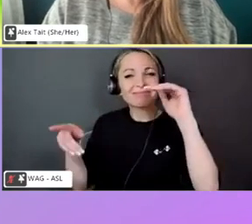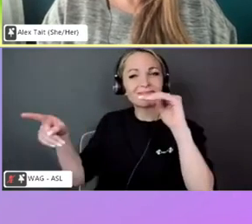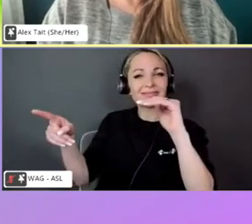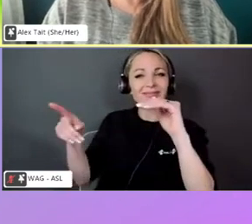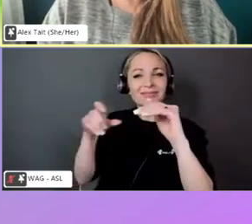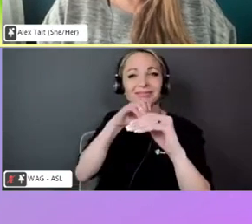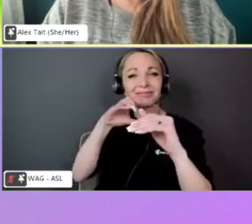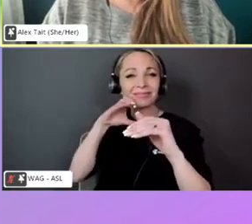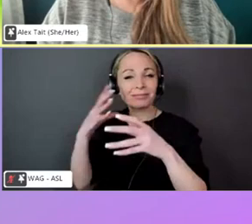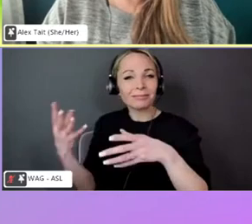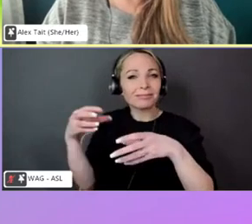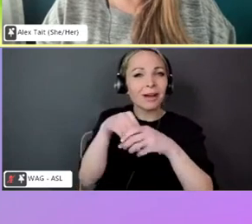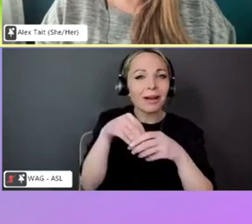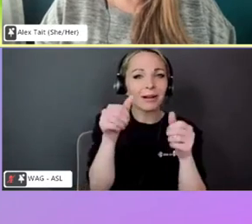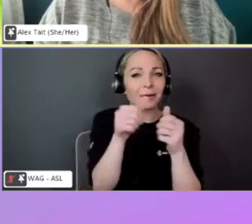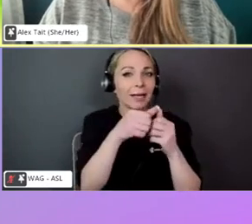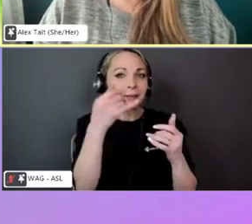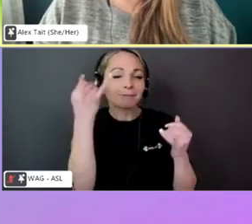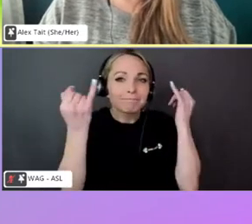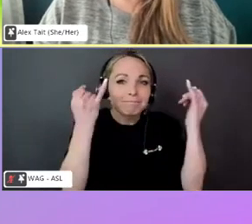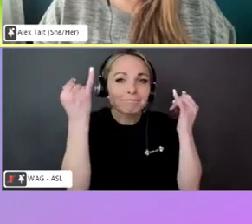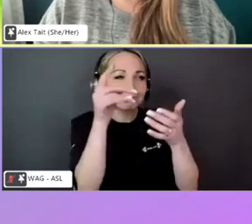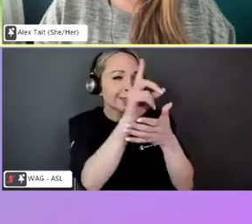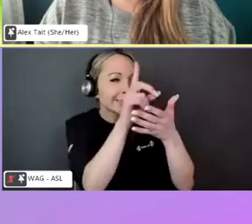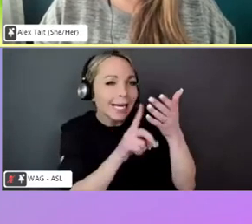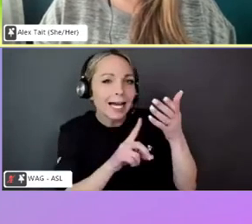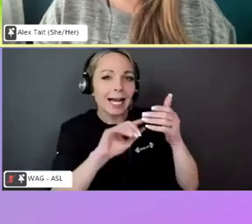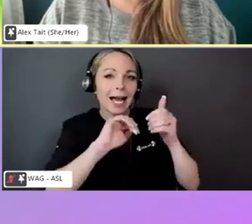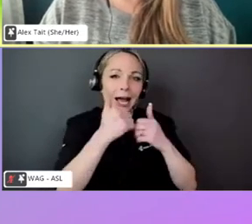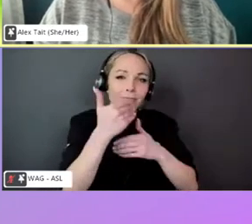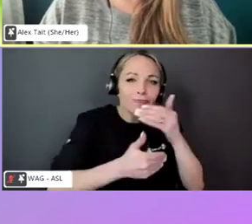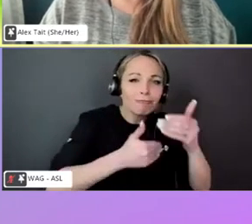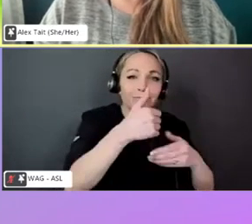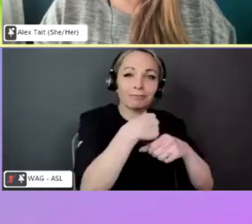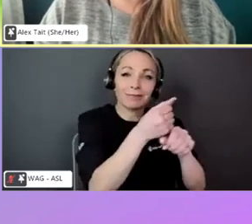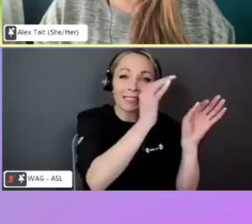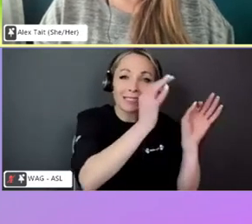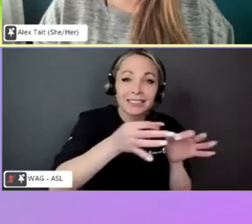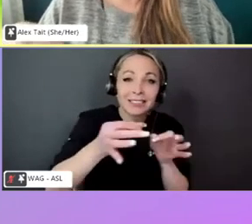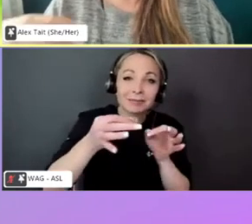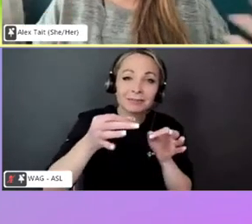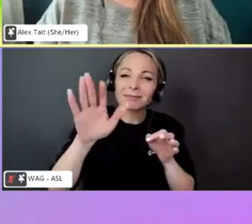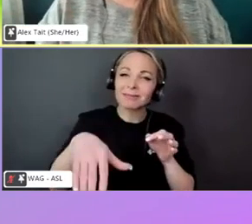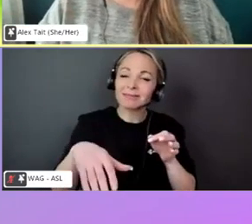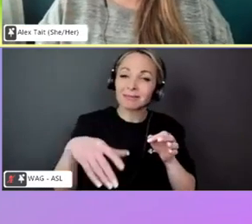used as a justification to deprioritize and ignore older people and product design decisions.